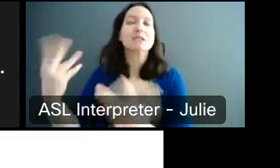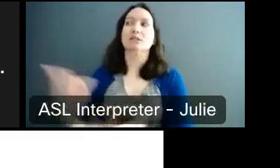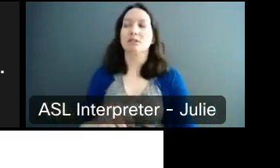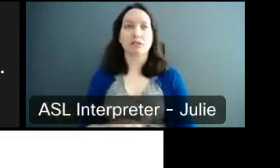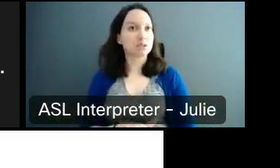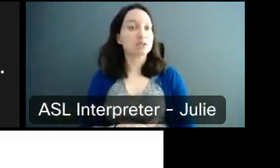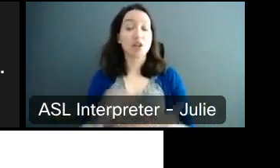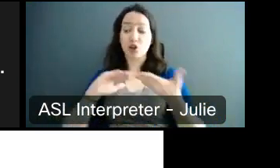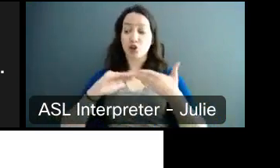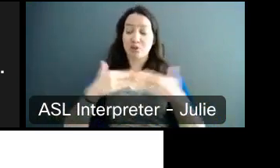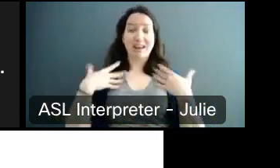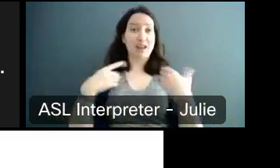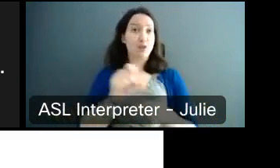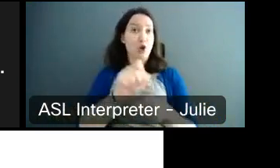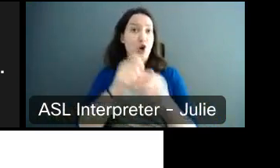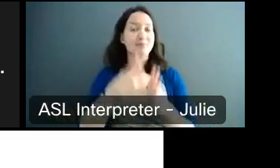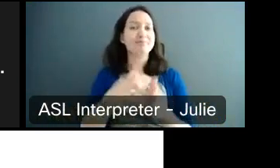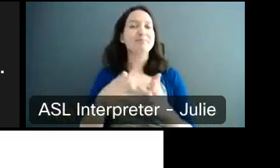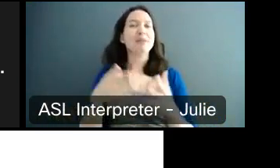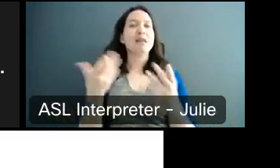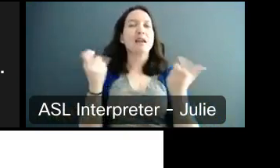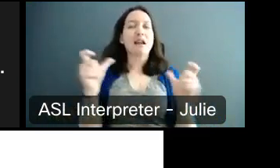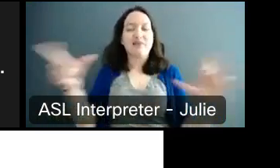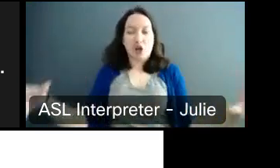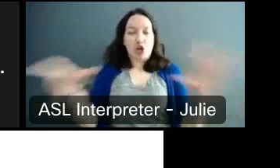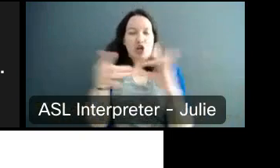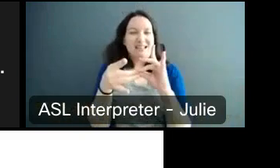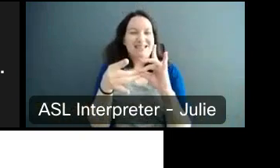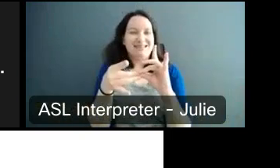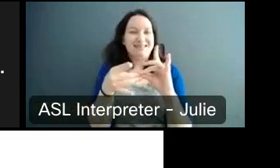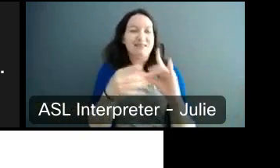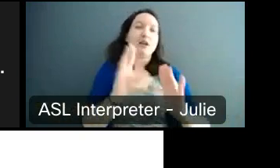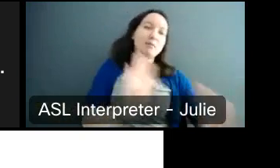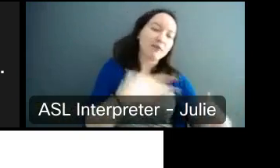Community health workers are really a connective tissue. They work closely with our behavioral health practices.